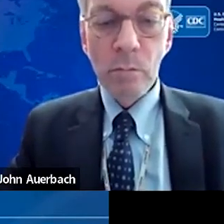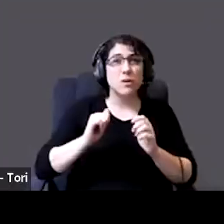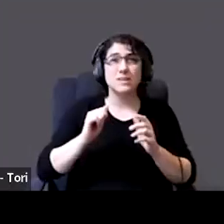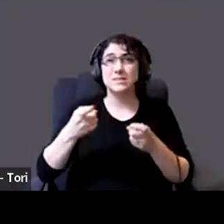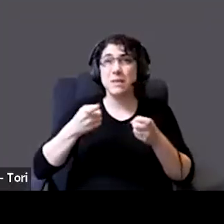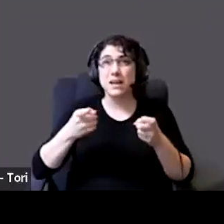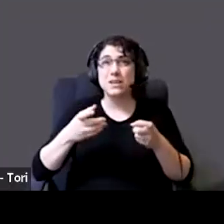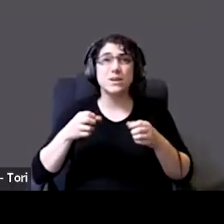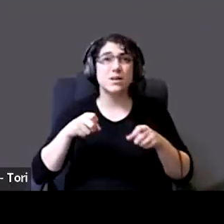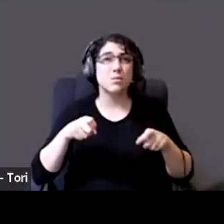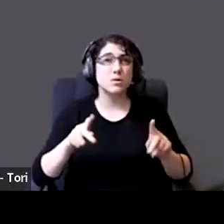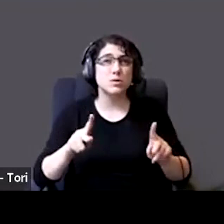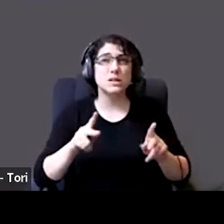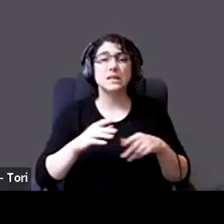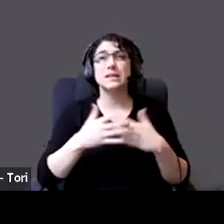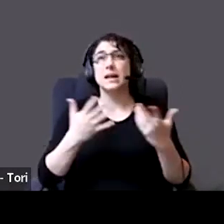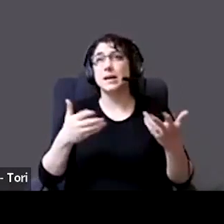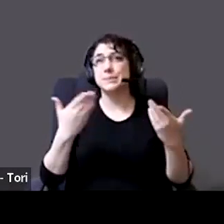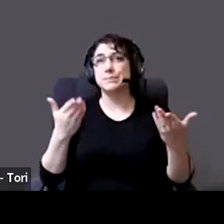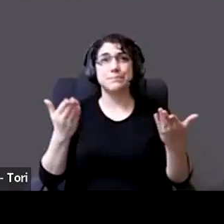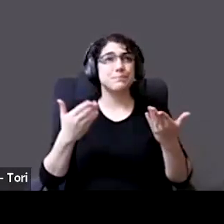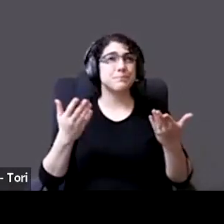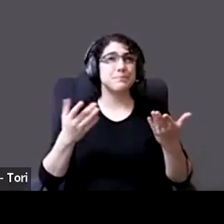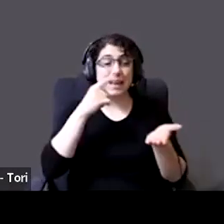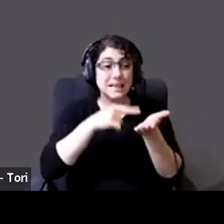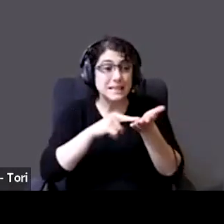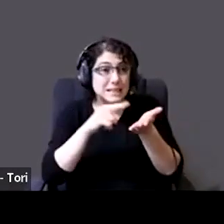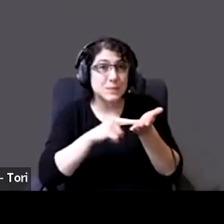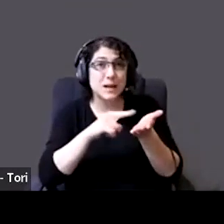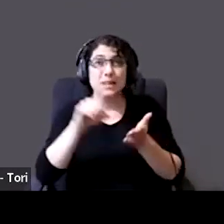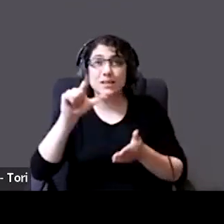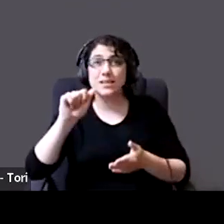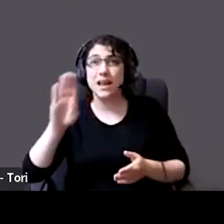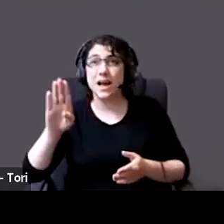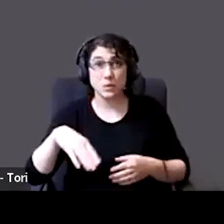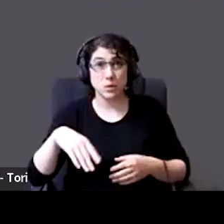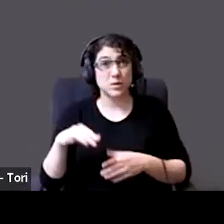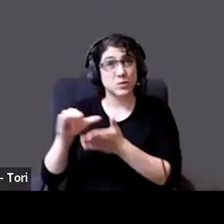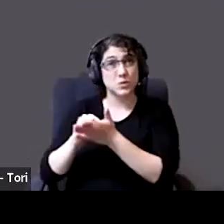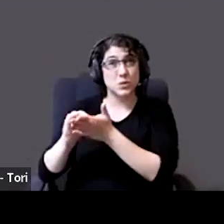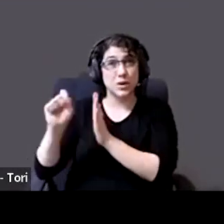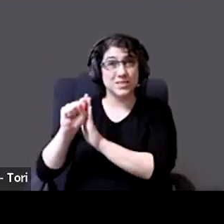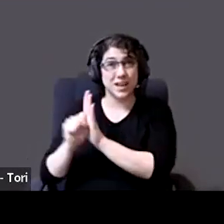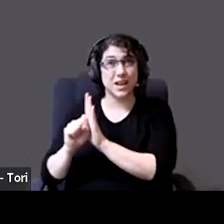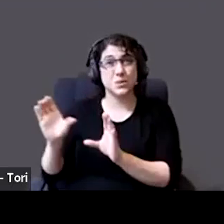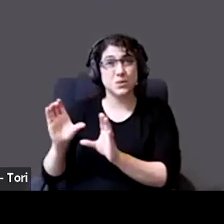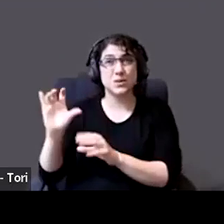There are things like inspection of labs. We did that in New York State, but we knew we didn't necessarily need